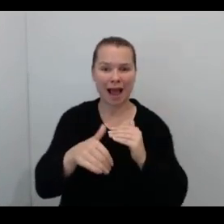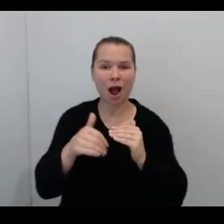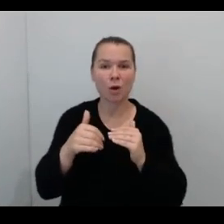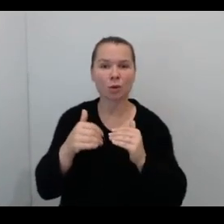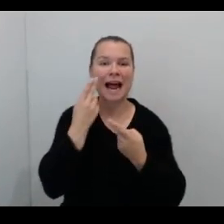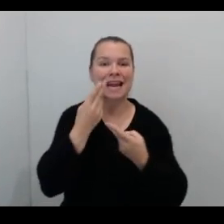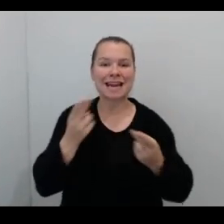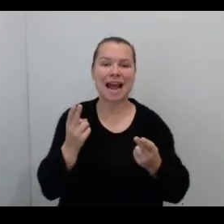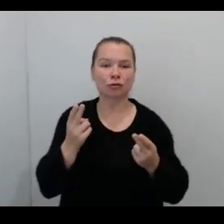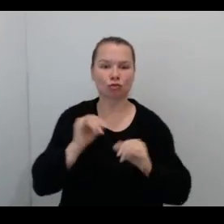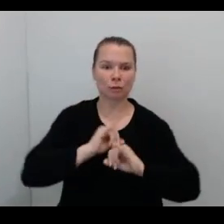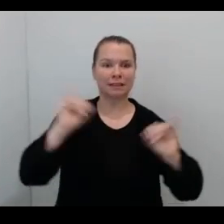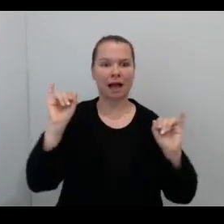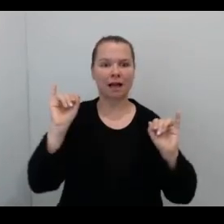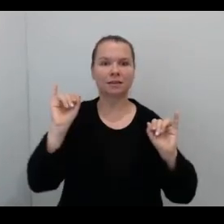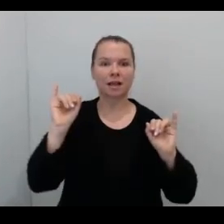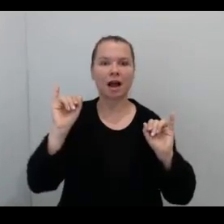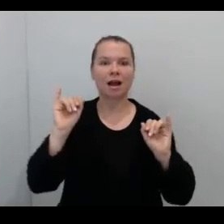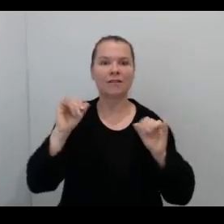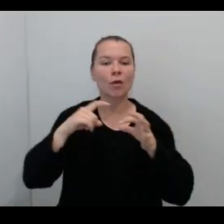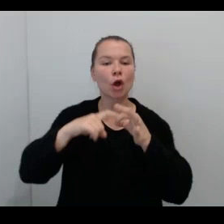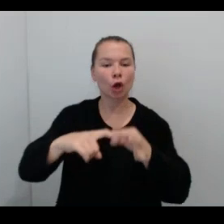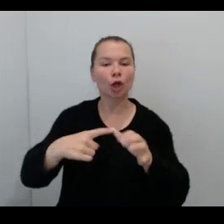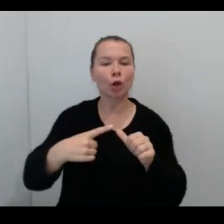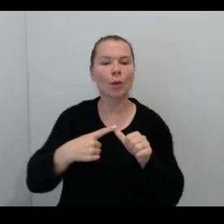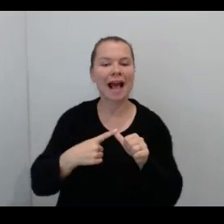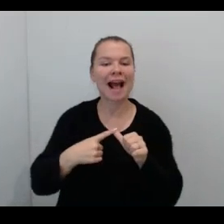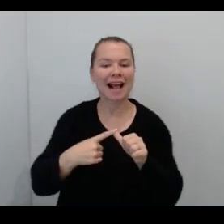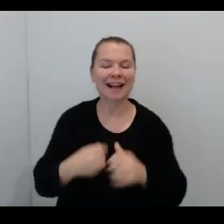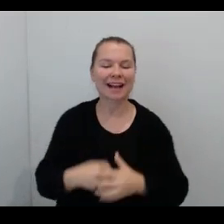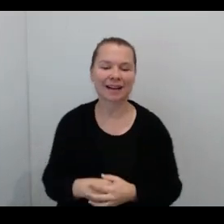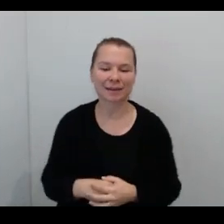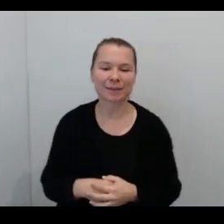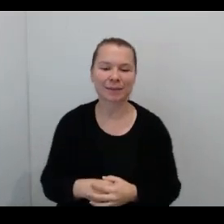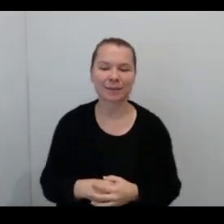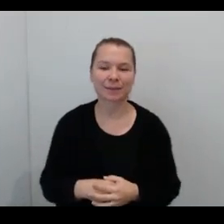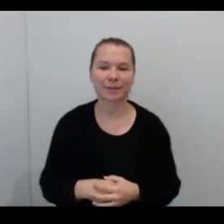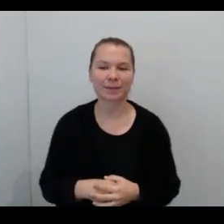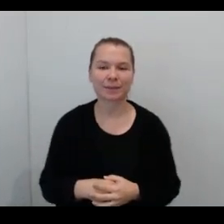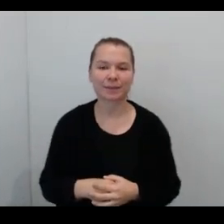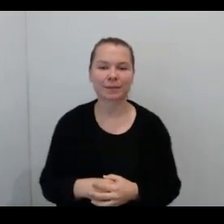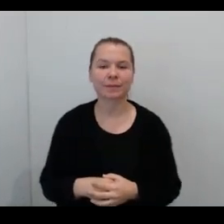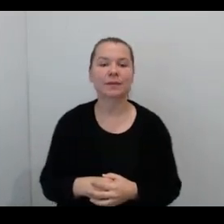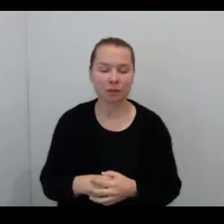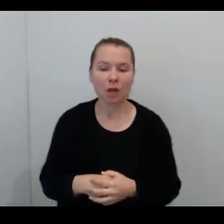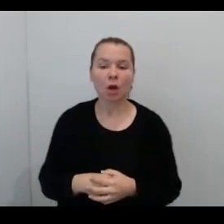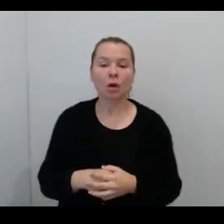Just as I said some housekeeping slides.